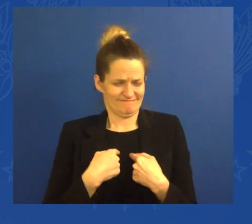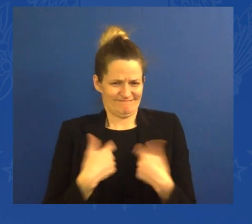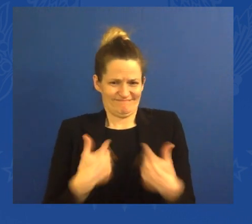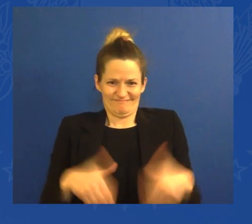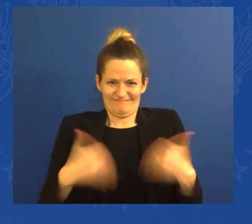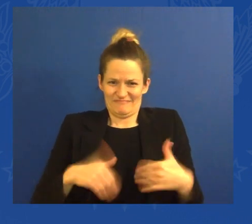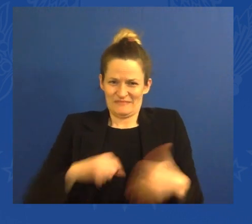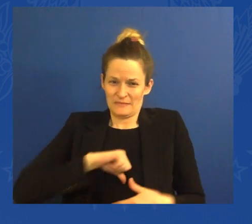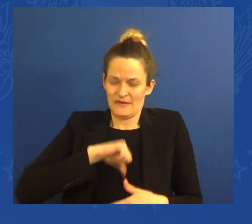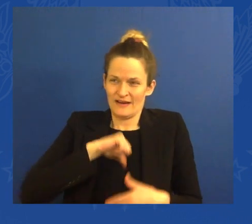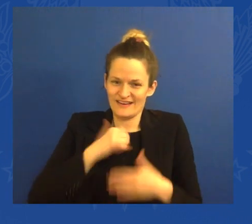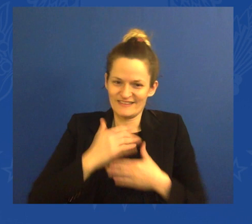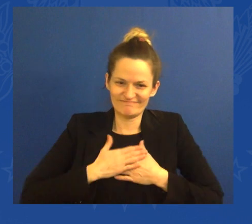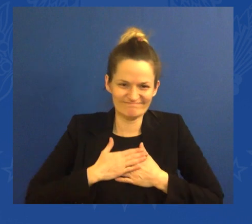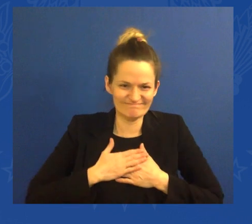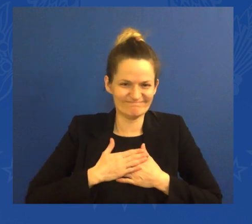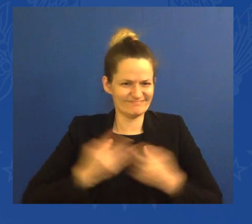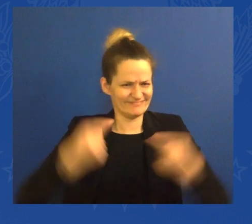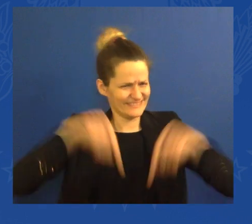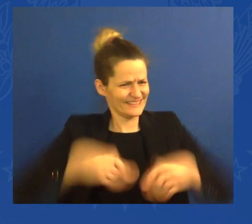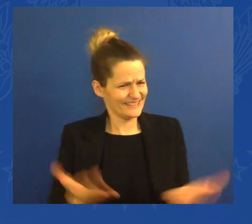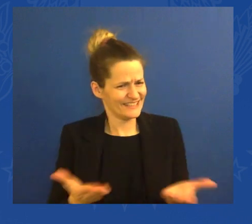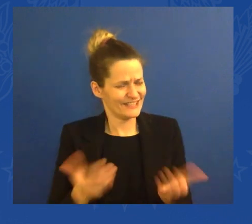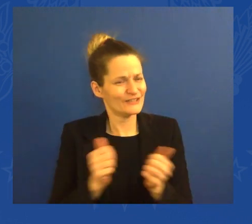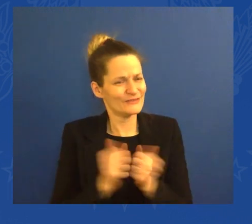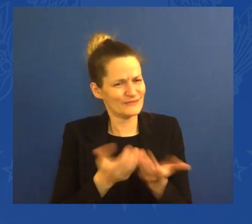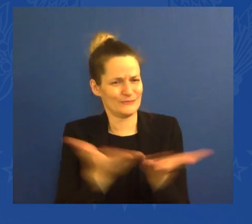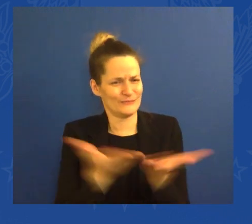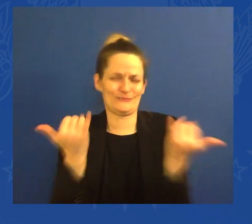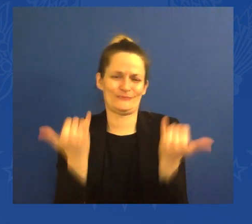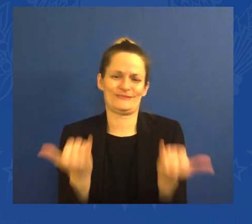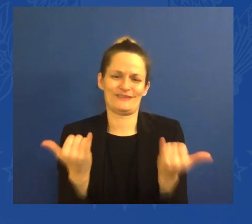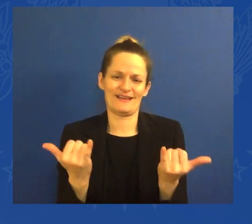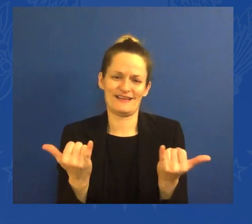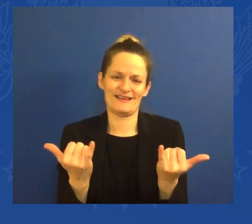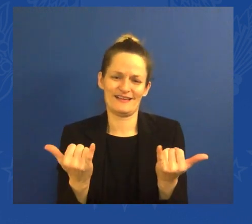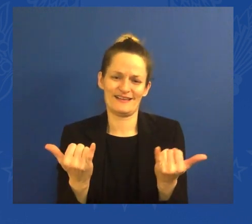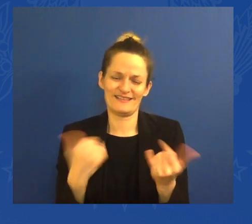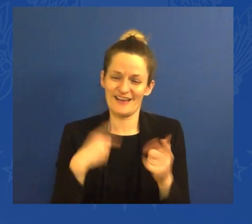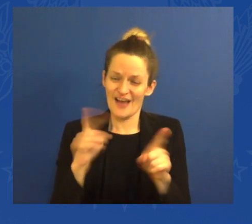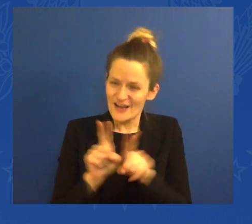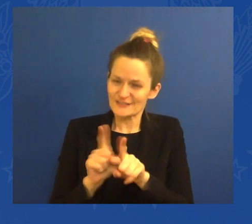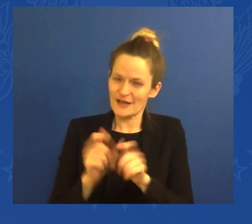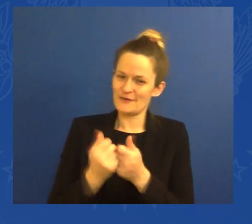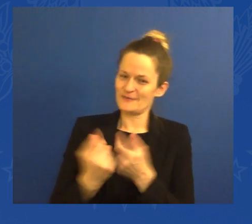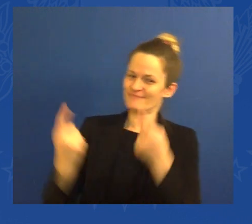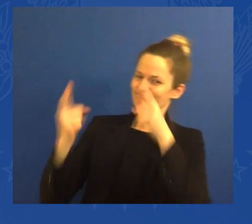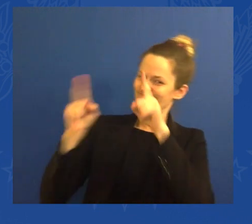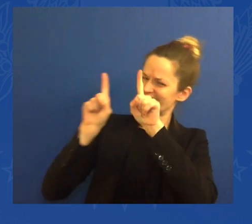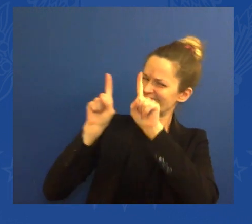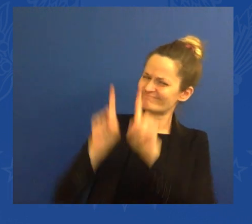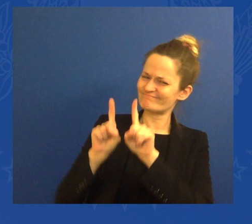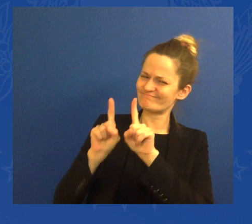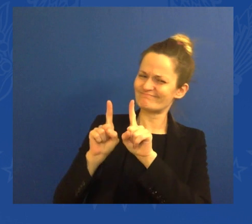And a President who doesn't just talk about fixing things but puts his words into action.